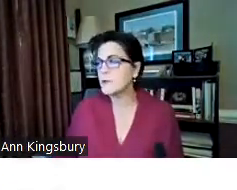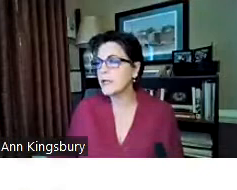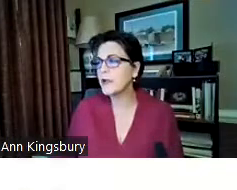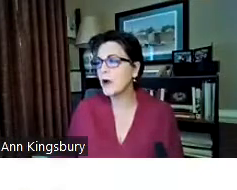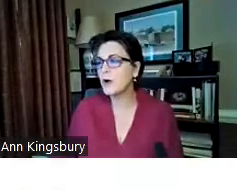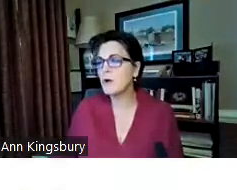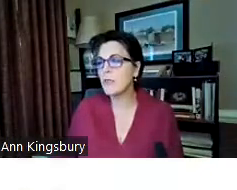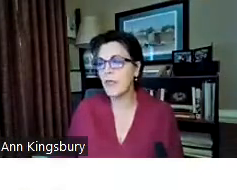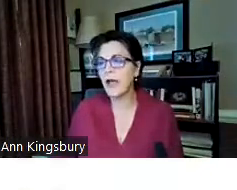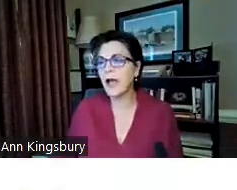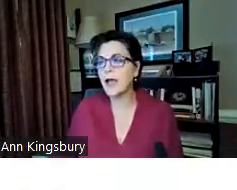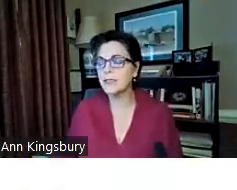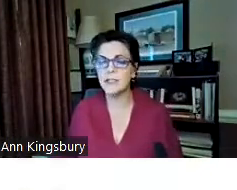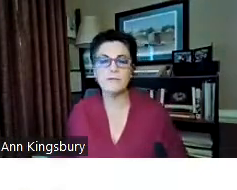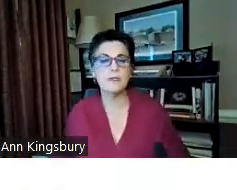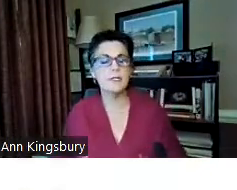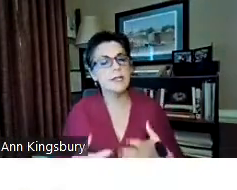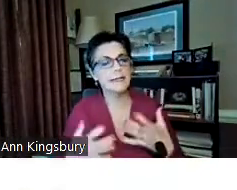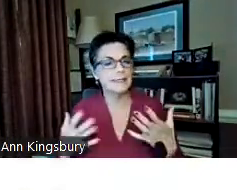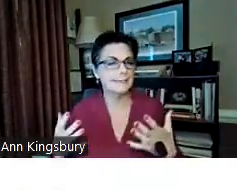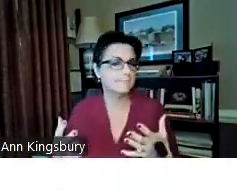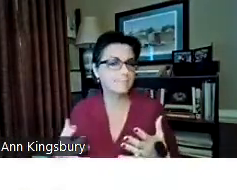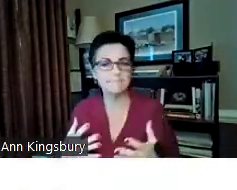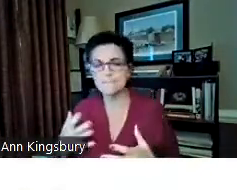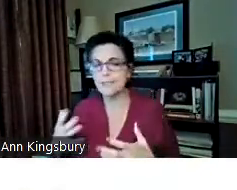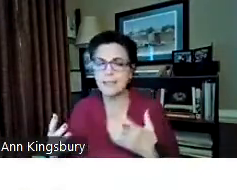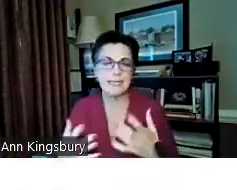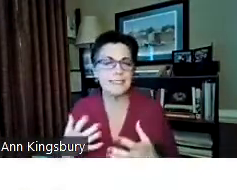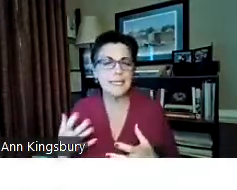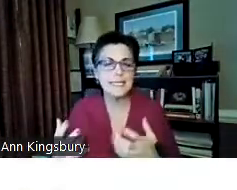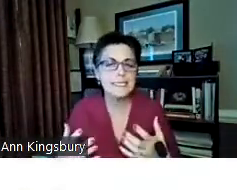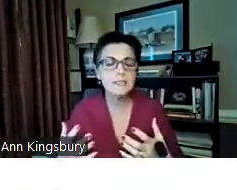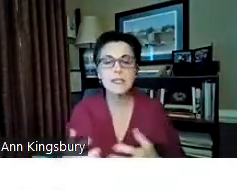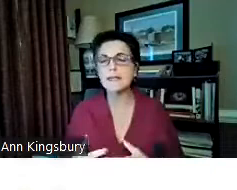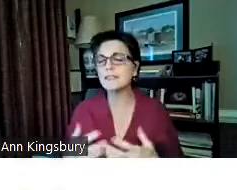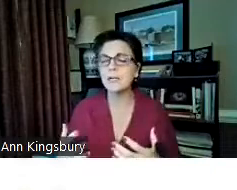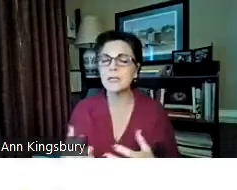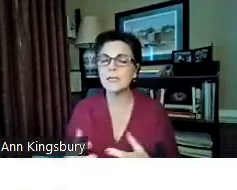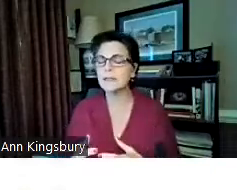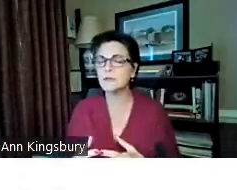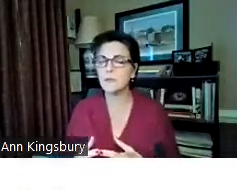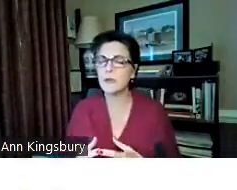We know that generally. In the United States, as Americans, we